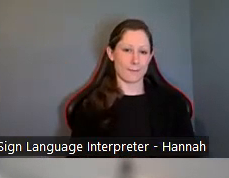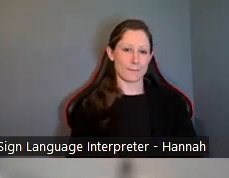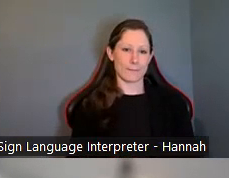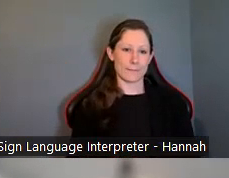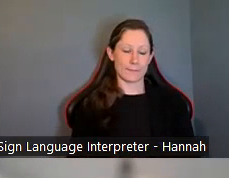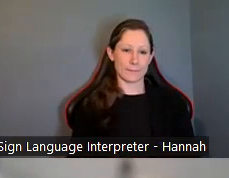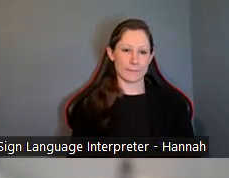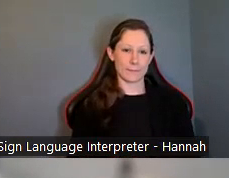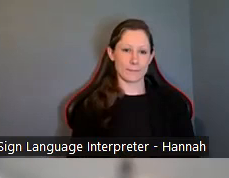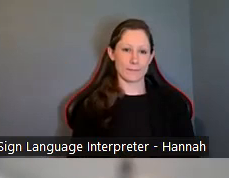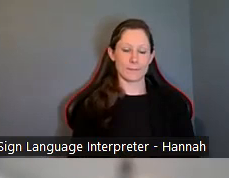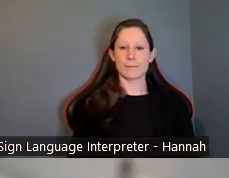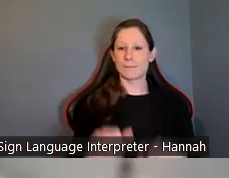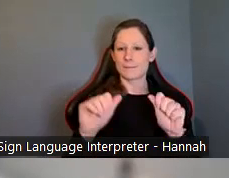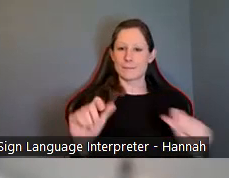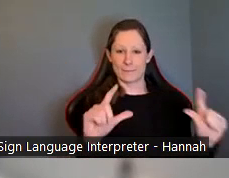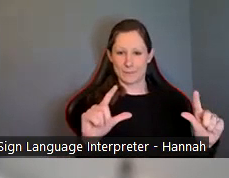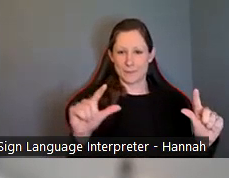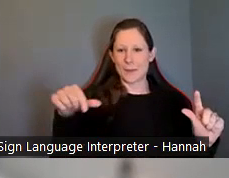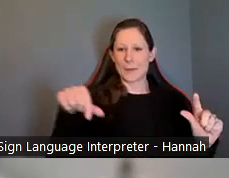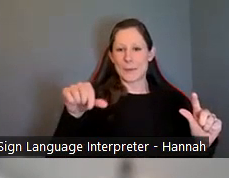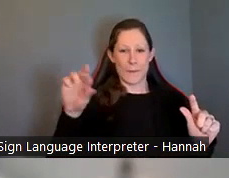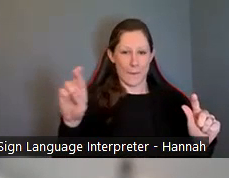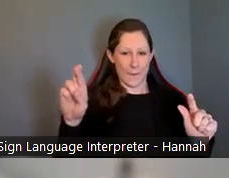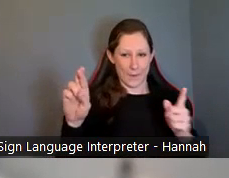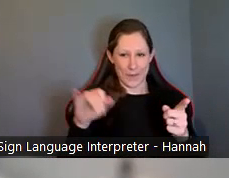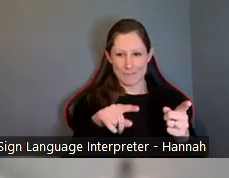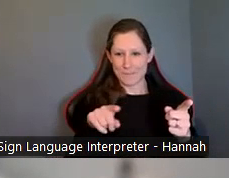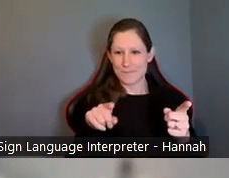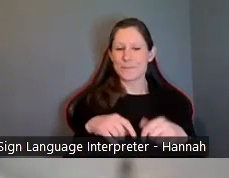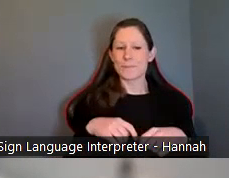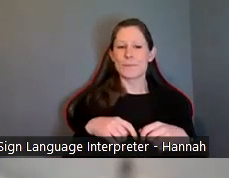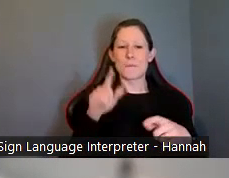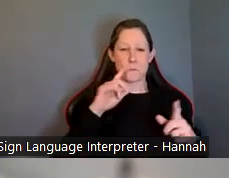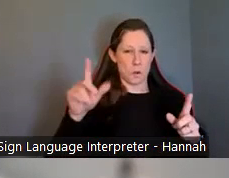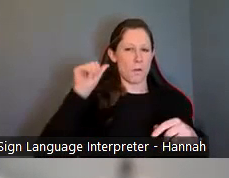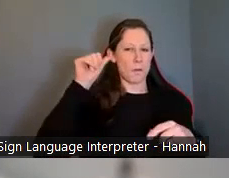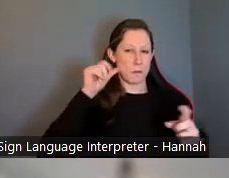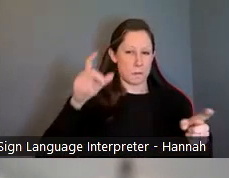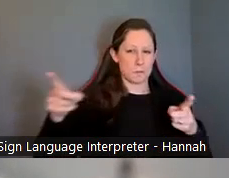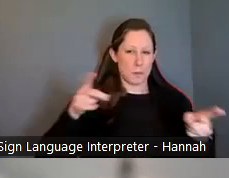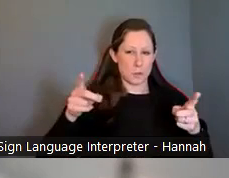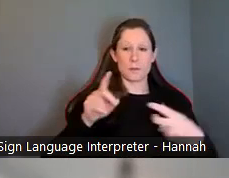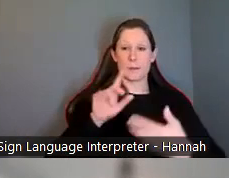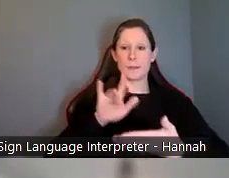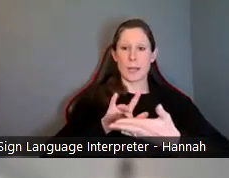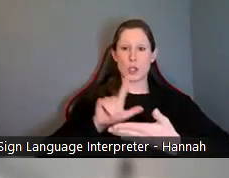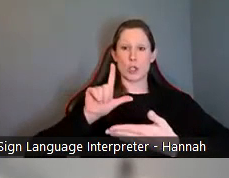Here is the QR code for the audio description. It's in the center of your screen. You can scan that and it will take you